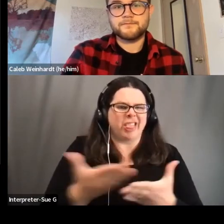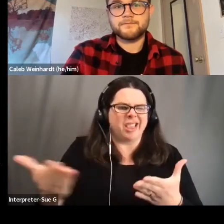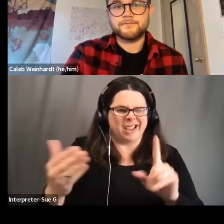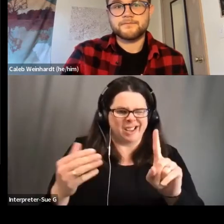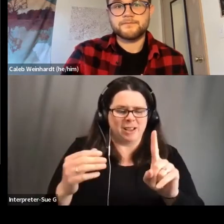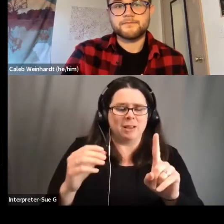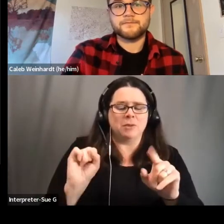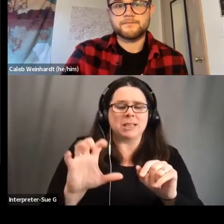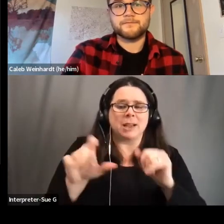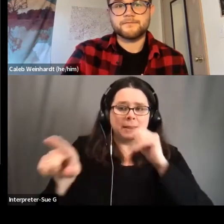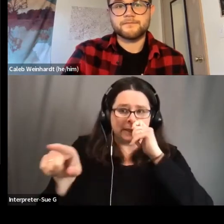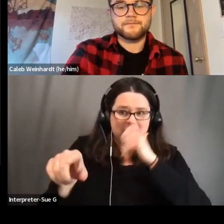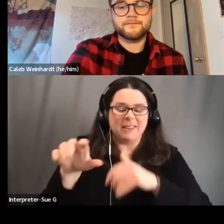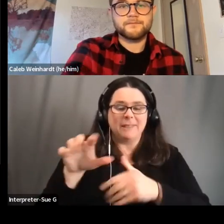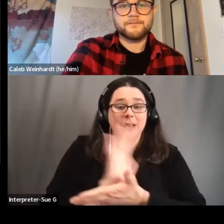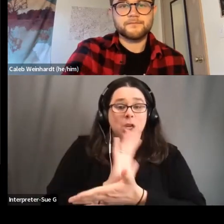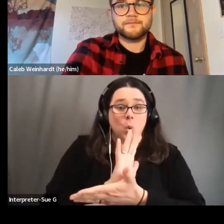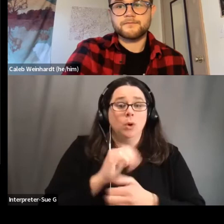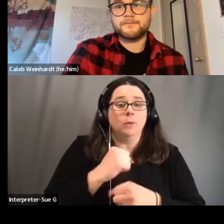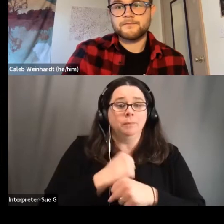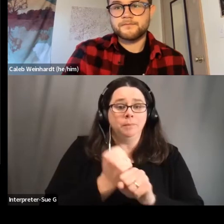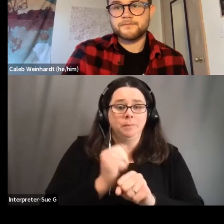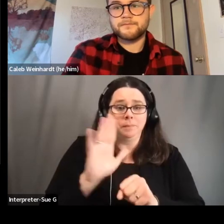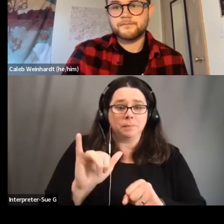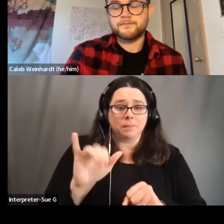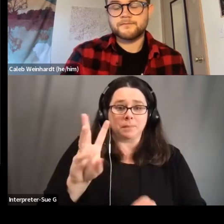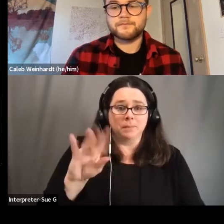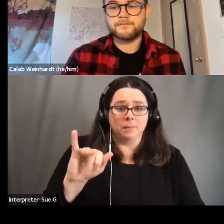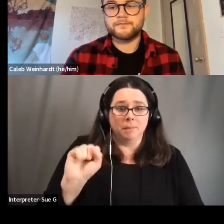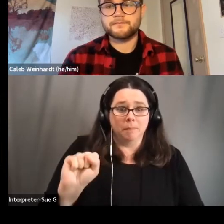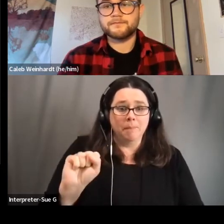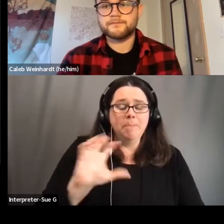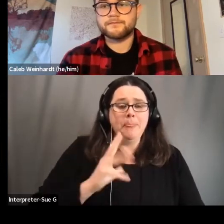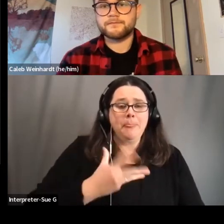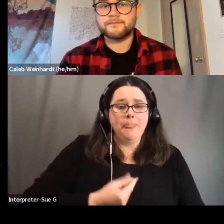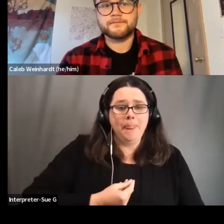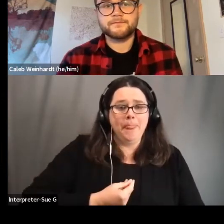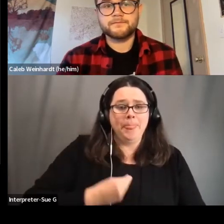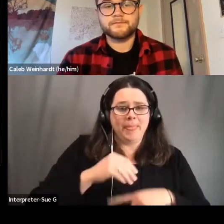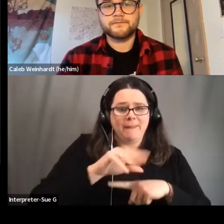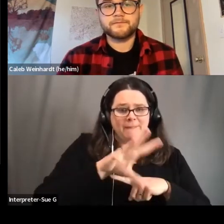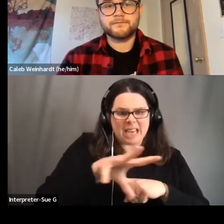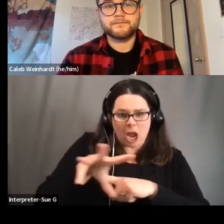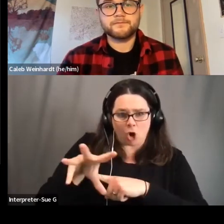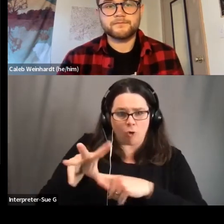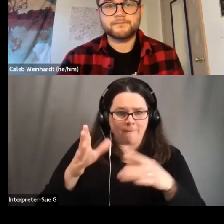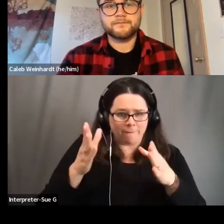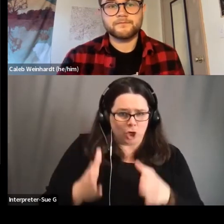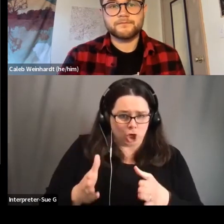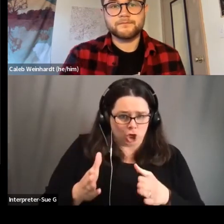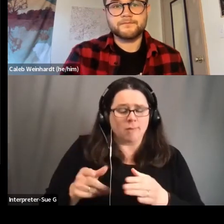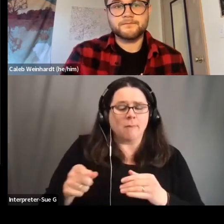This video was created by a Wisconsin trans videographer and it was made about a year,